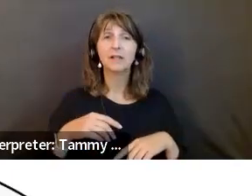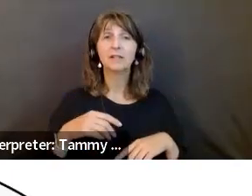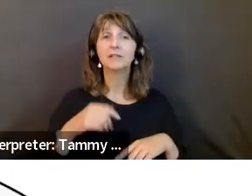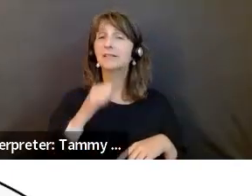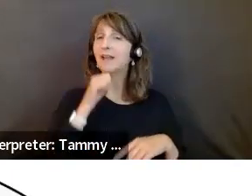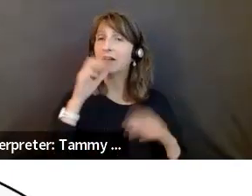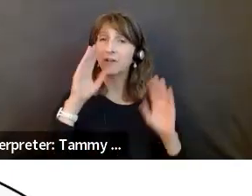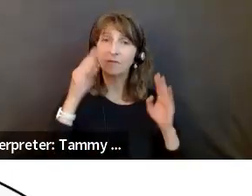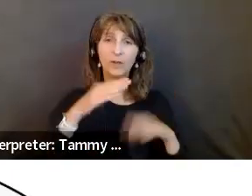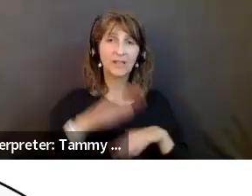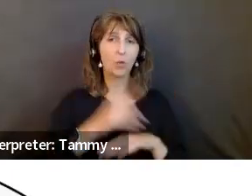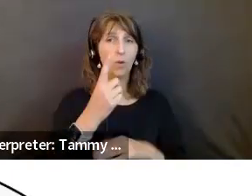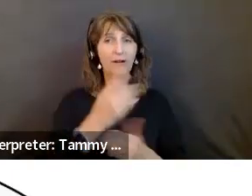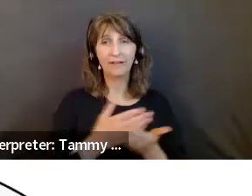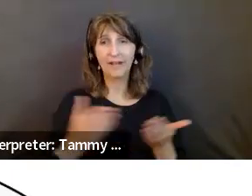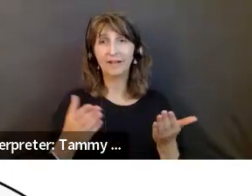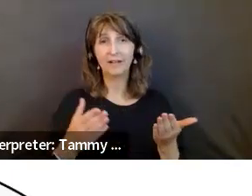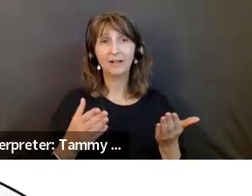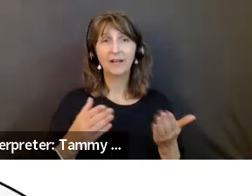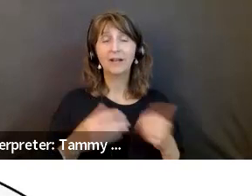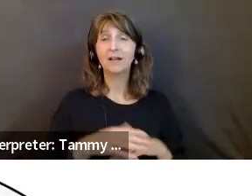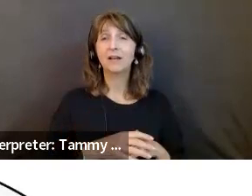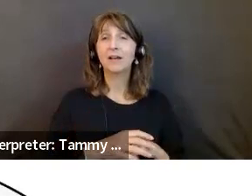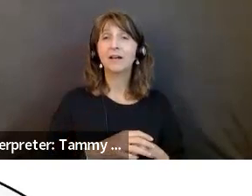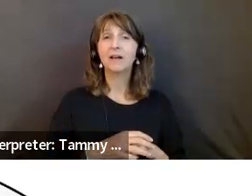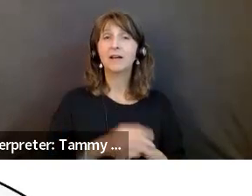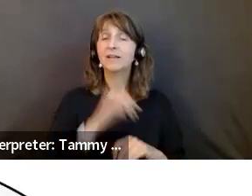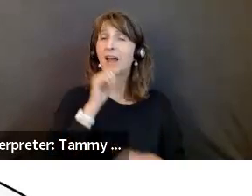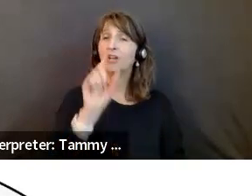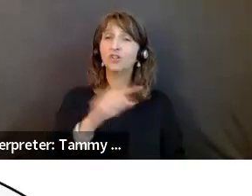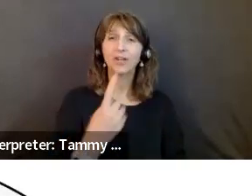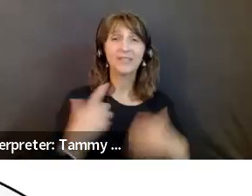It can't just be the health department. We have to make sure that nonprofits are involved, health care, law enforcement.